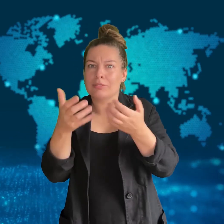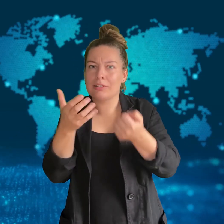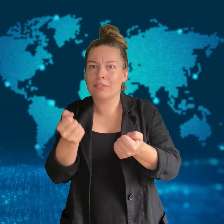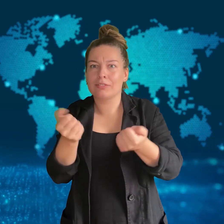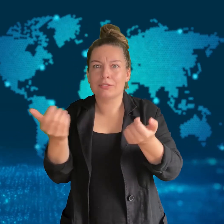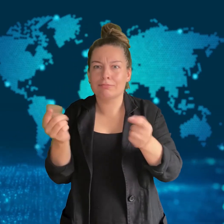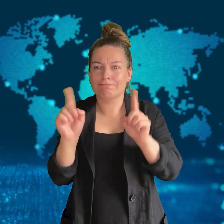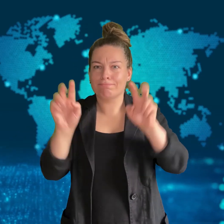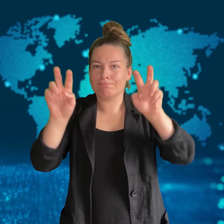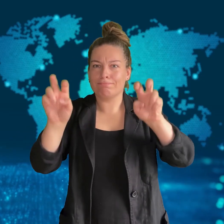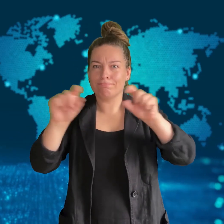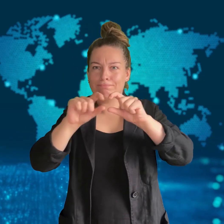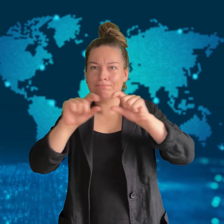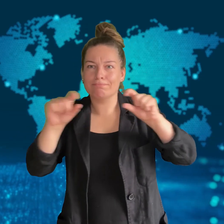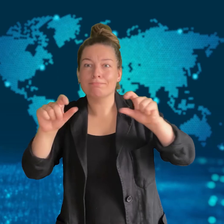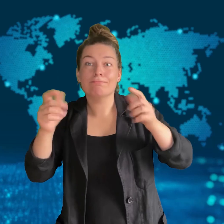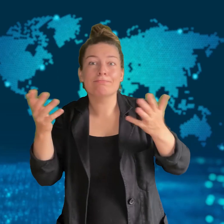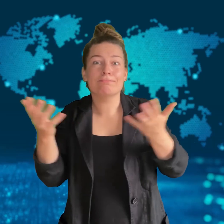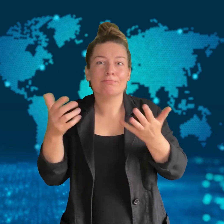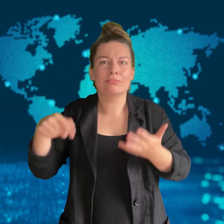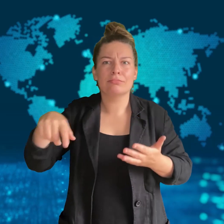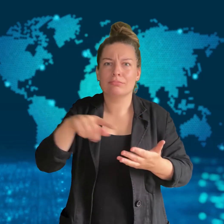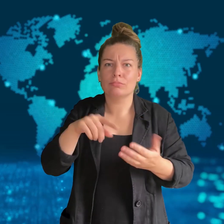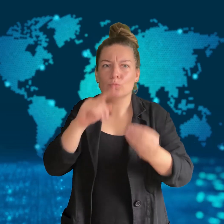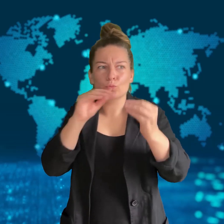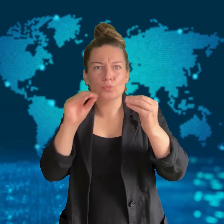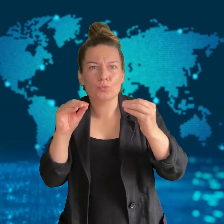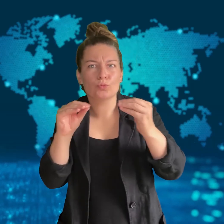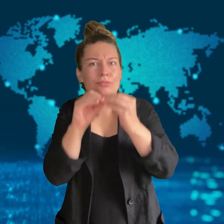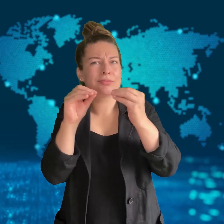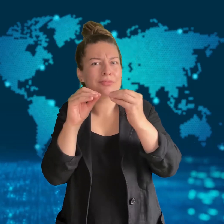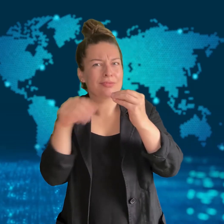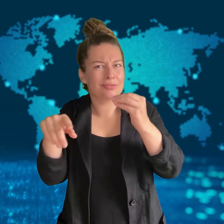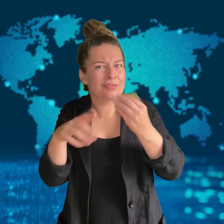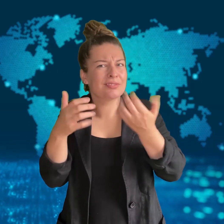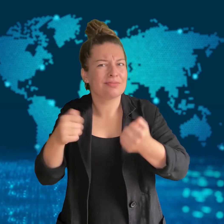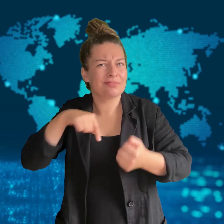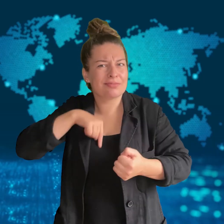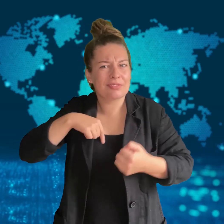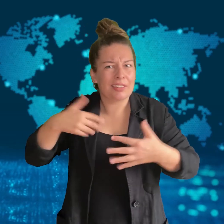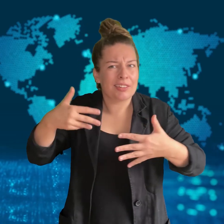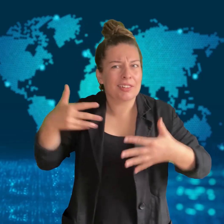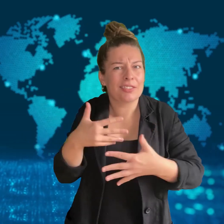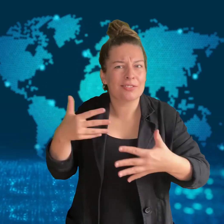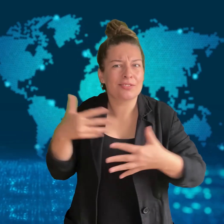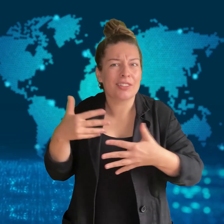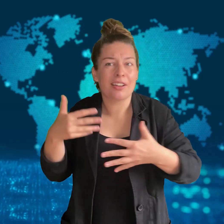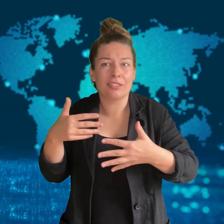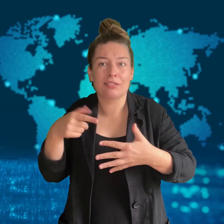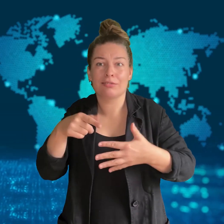the phrase "for the fear we feel when we kiss."